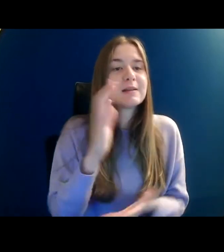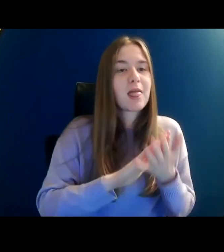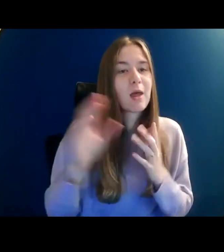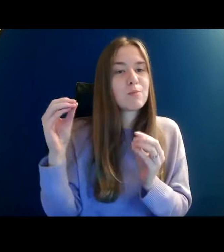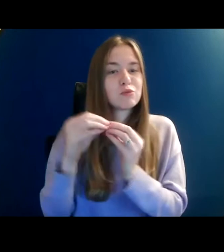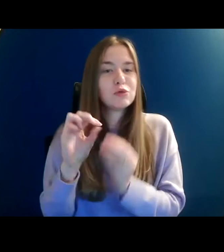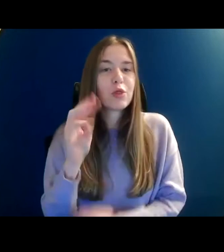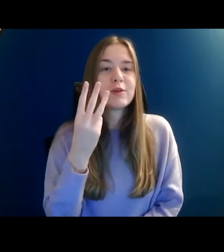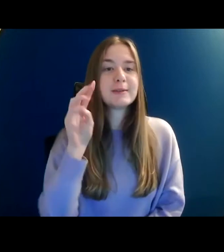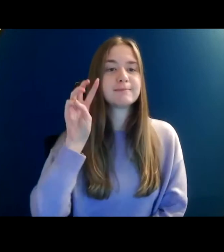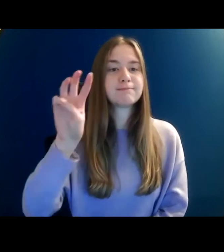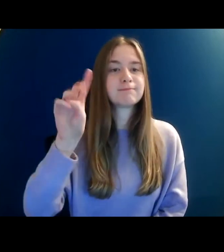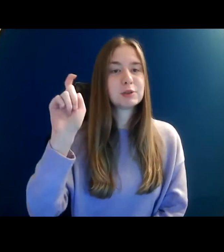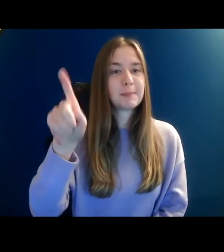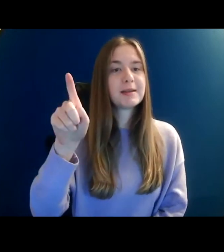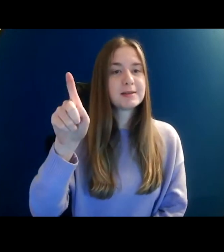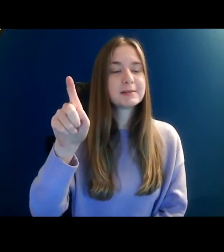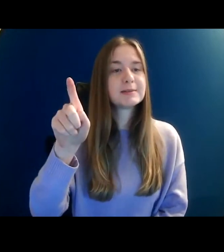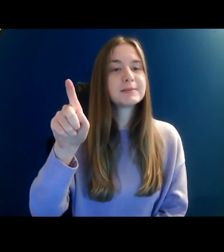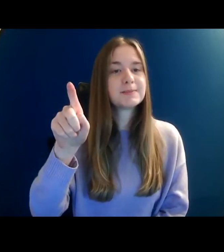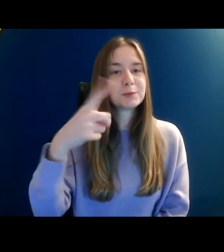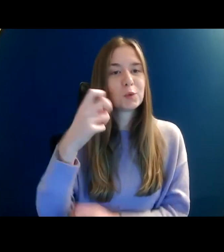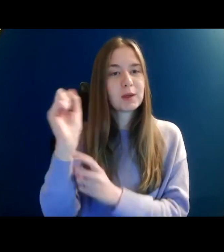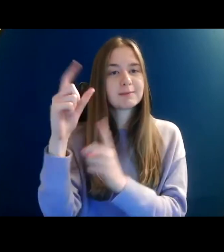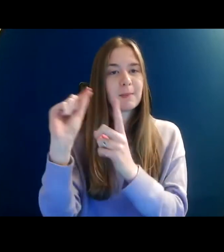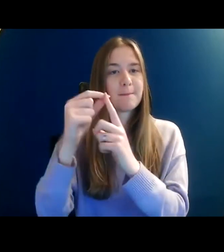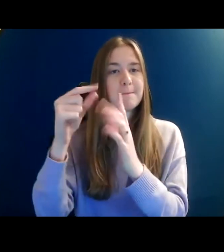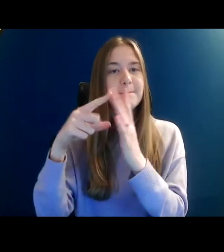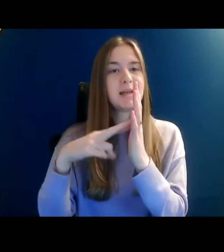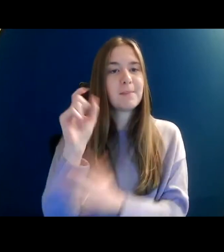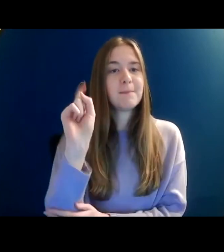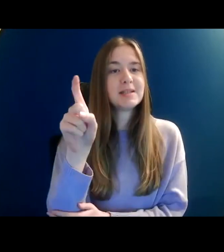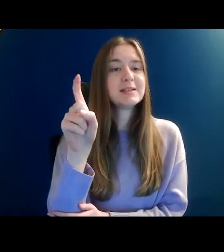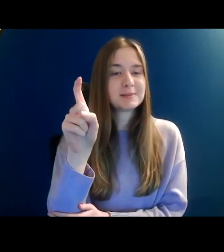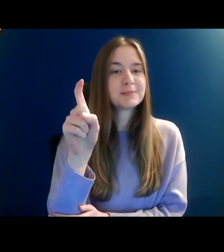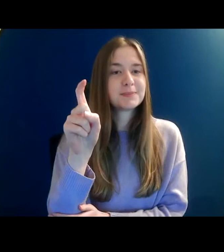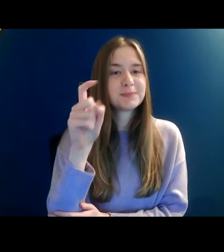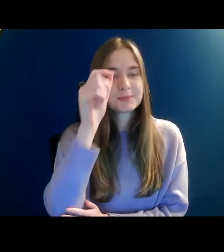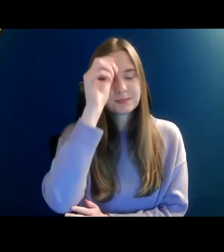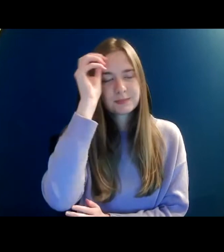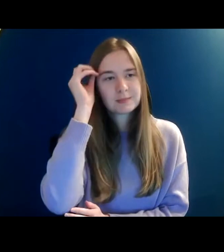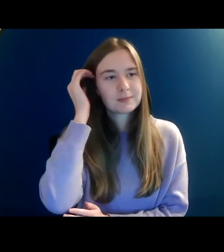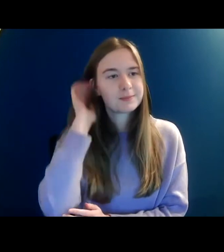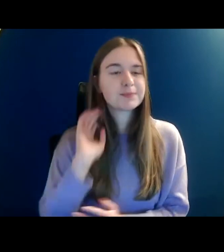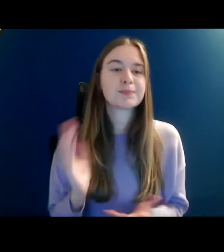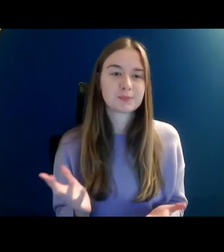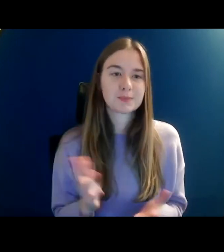right-hand corner of their retrospective video boxes and selecting pin video. We encourage you to ask questions